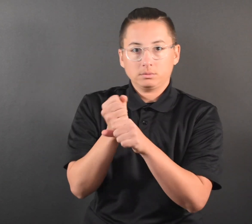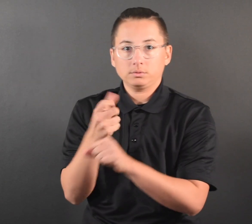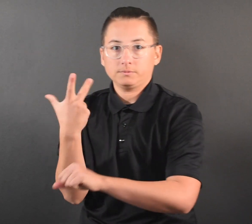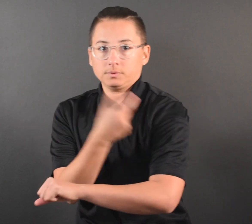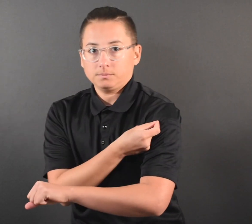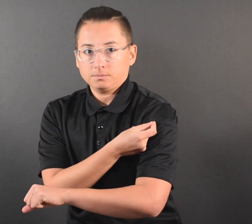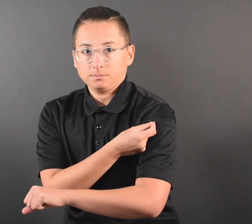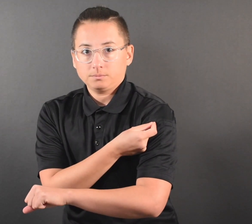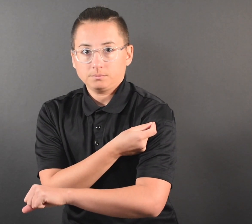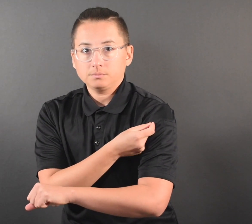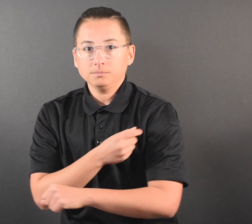Children and teens